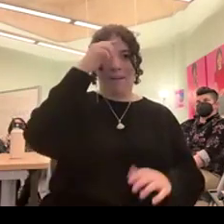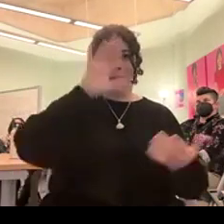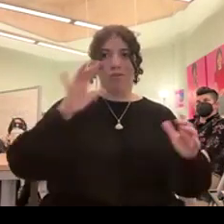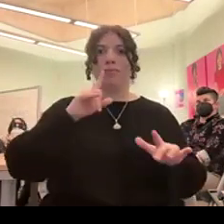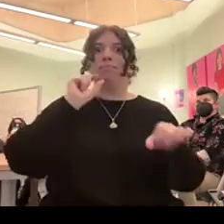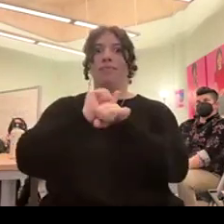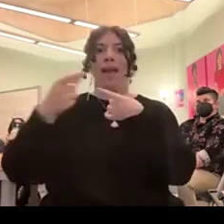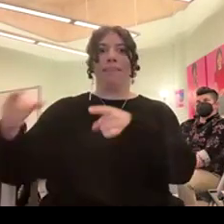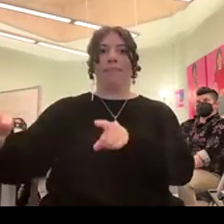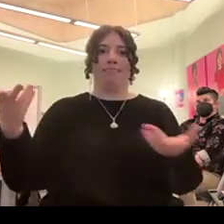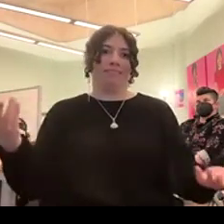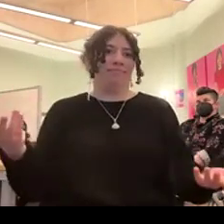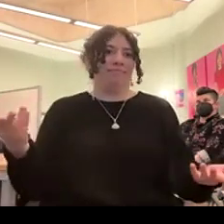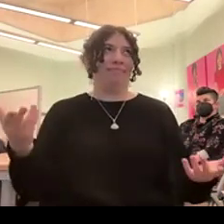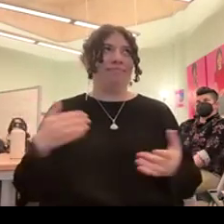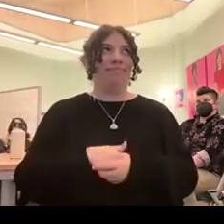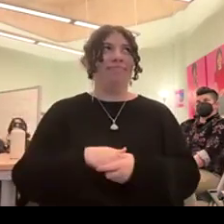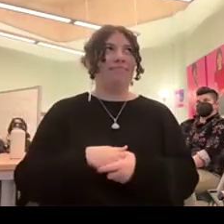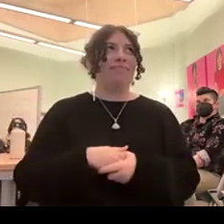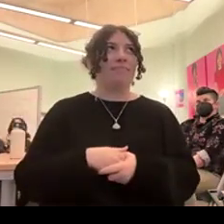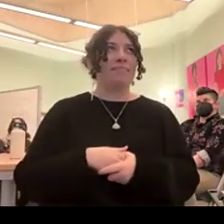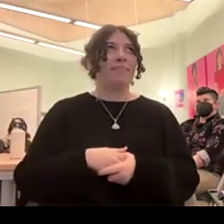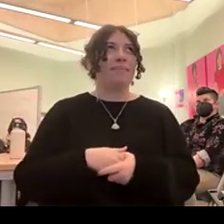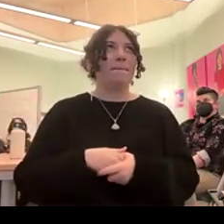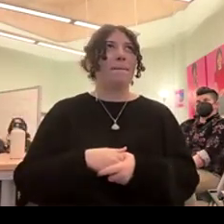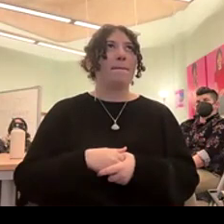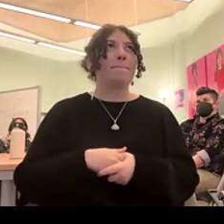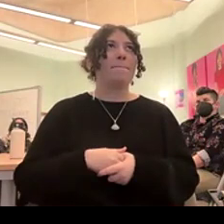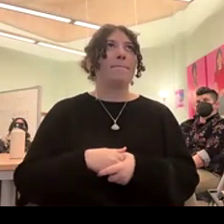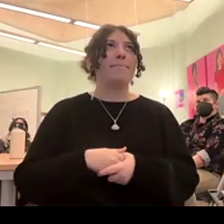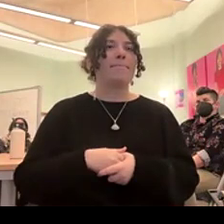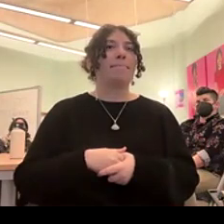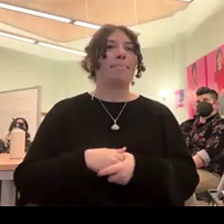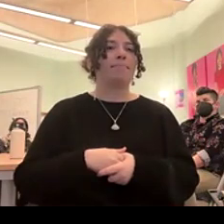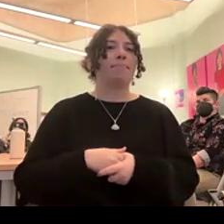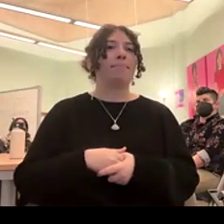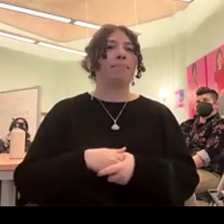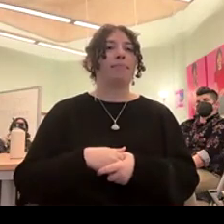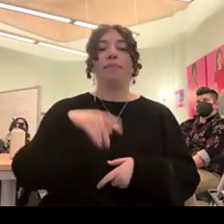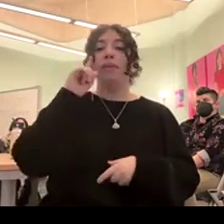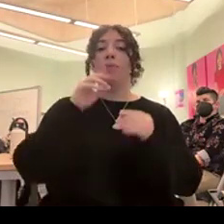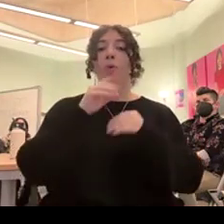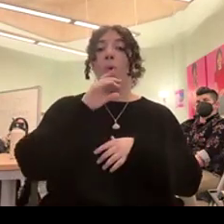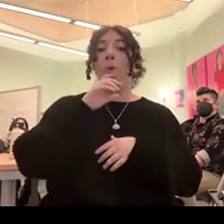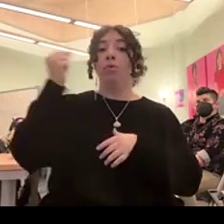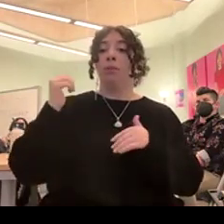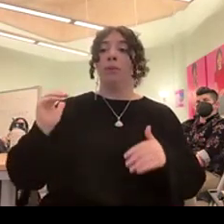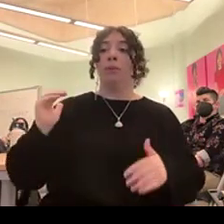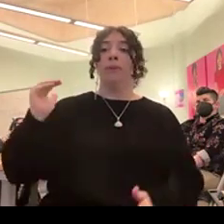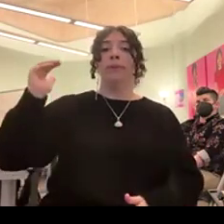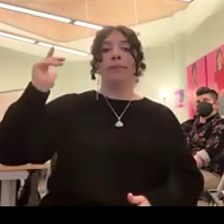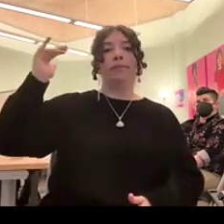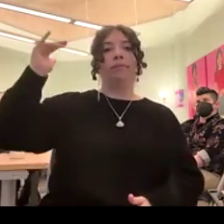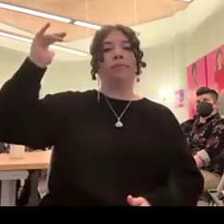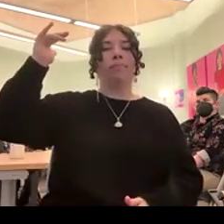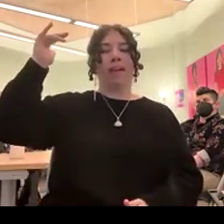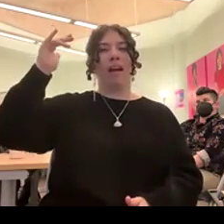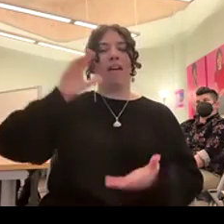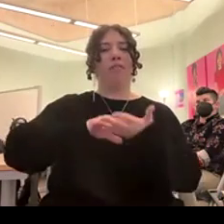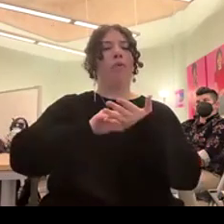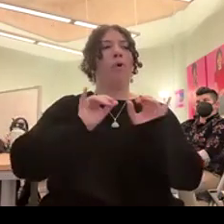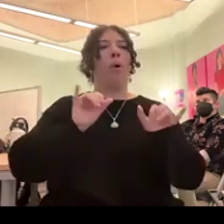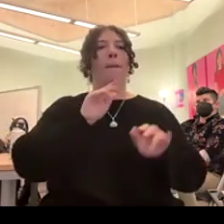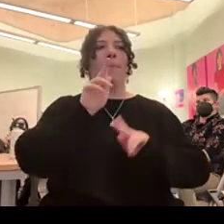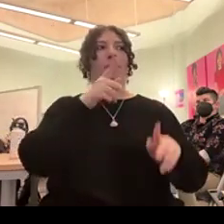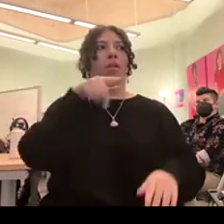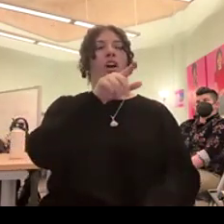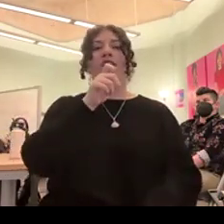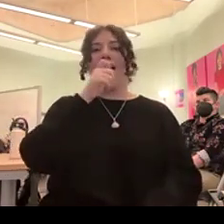actually happened. And I think the older I've gotten, the more I've learned that people are